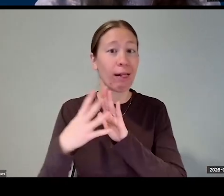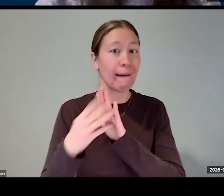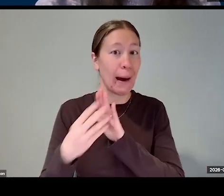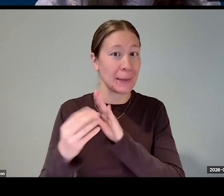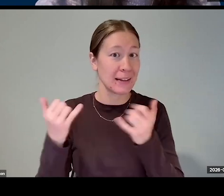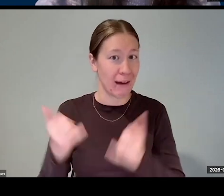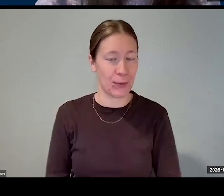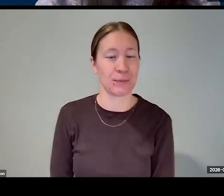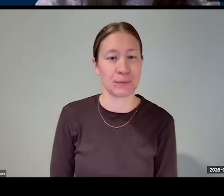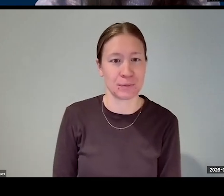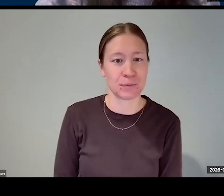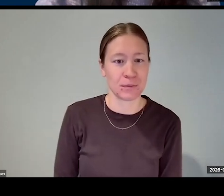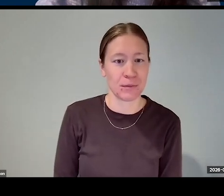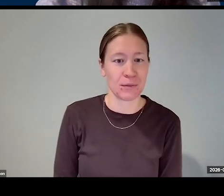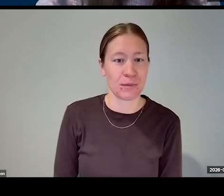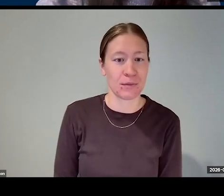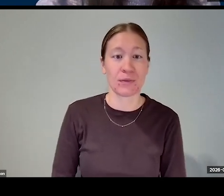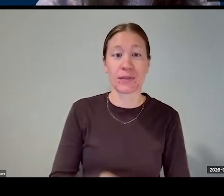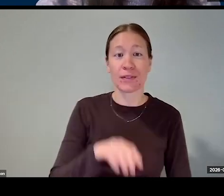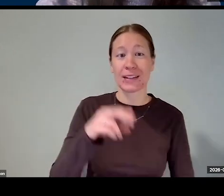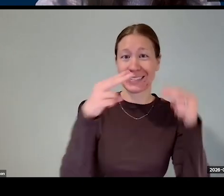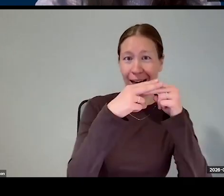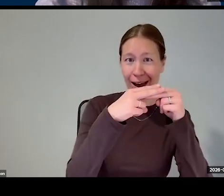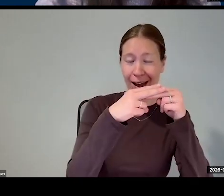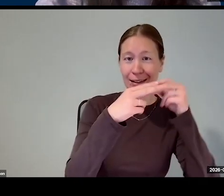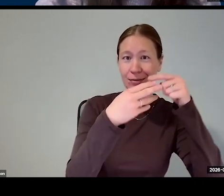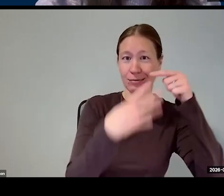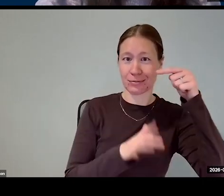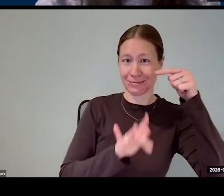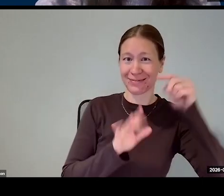go to slide, edit theme and hit paste.